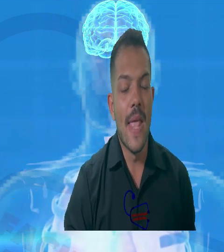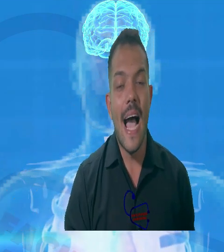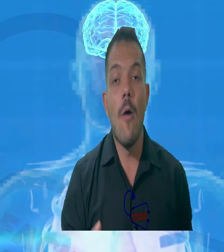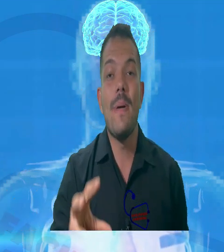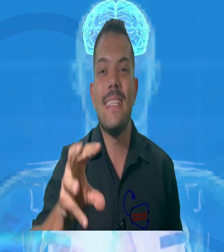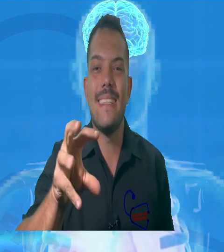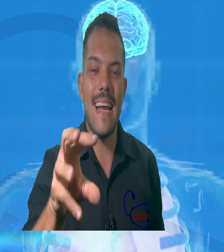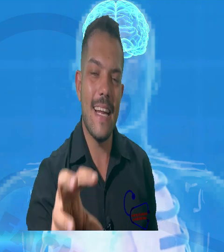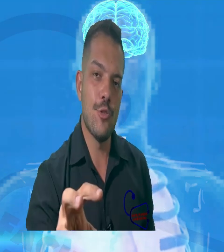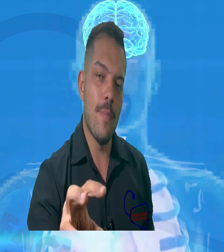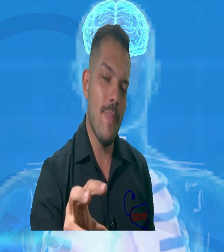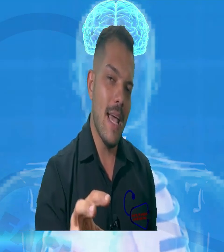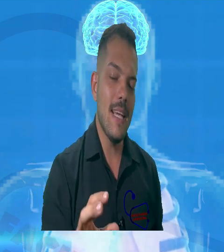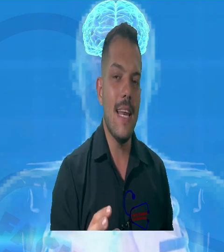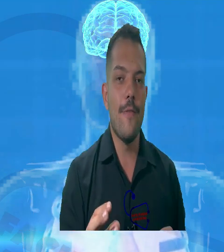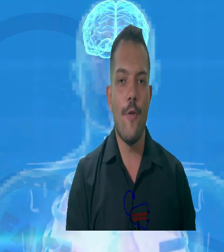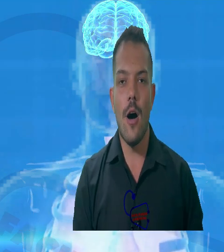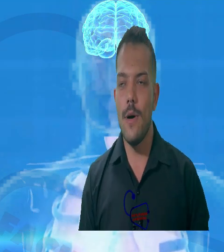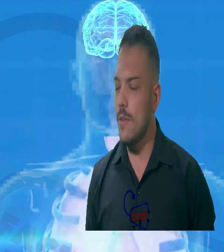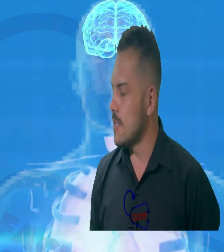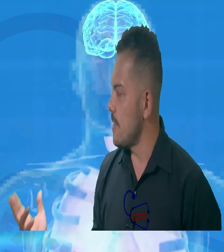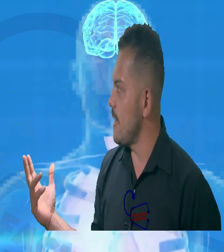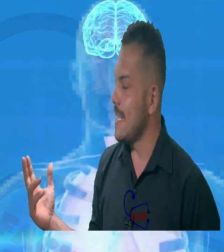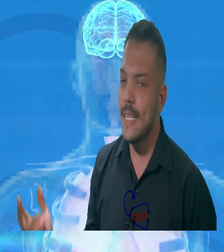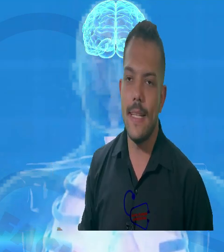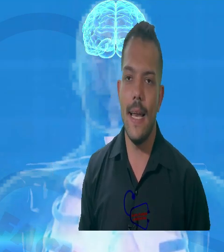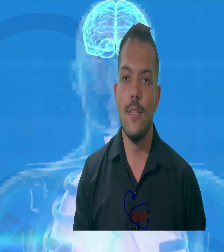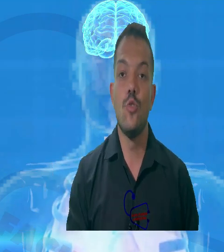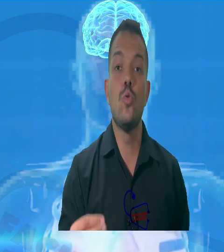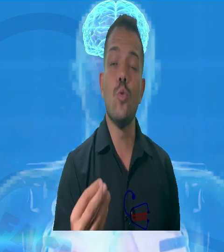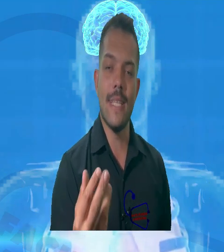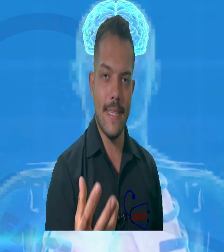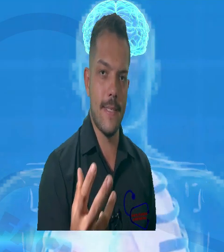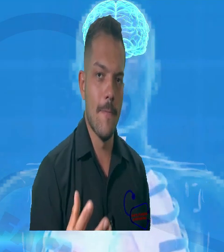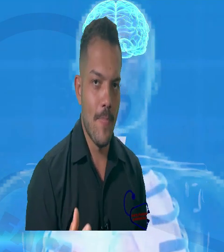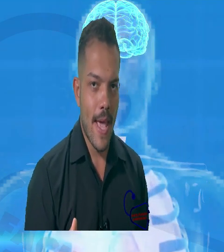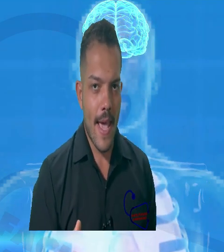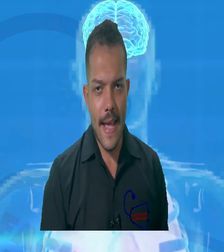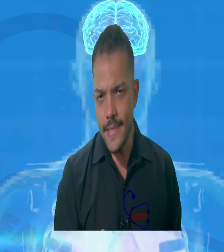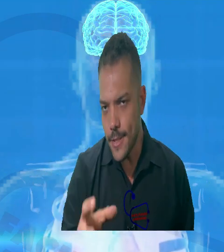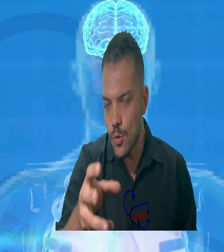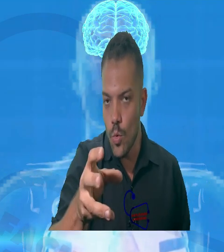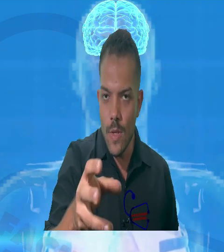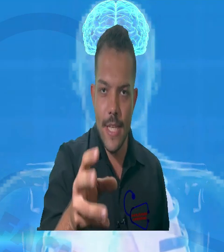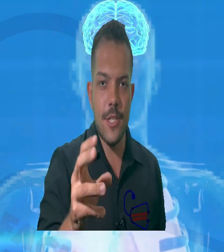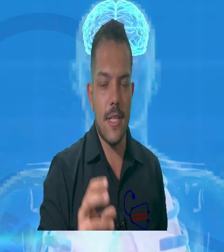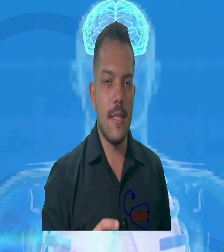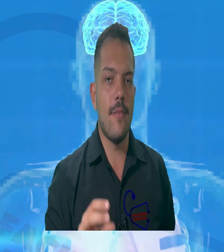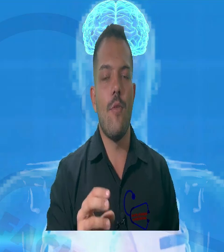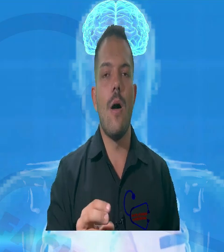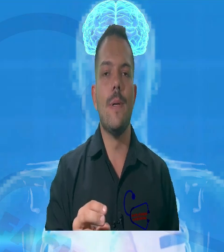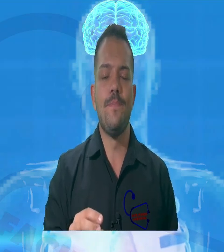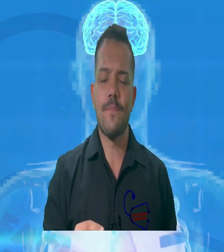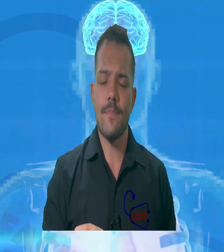when it penetrates. your skin it forms what you see on the screen tunnels these tunnels in a way